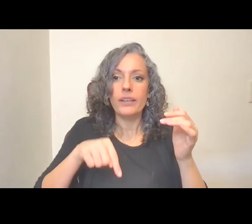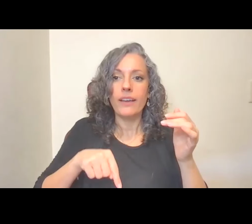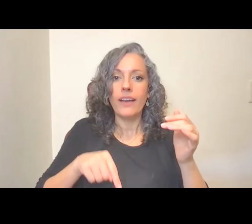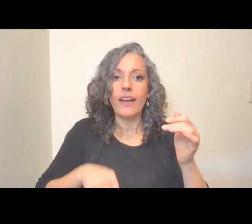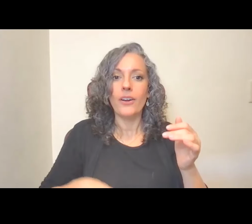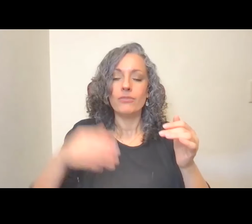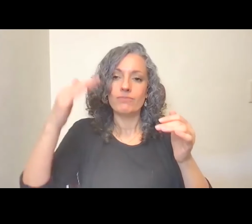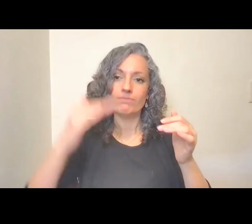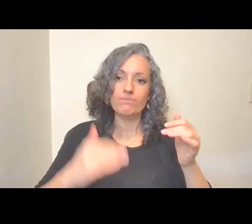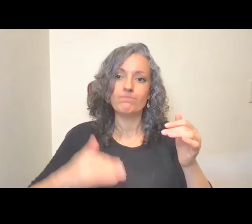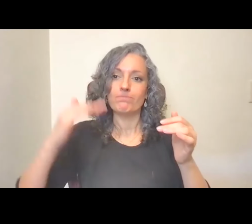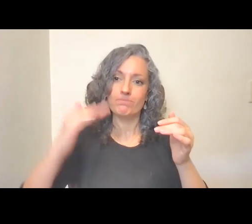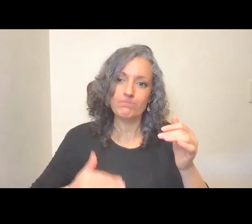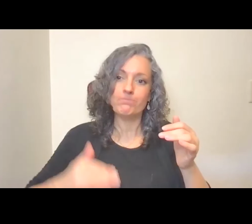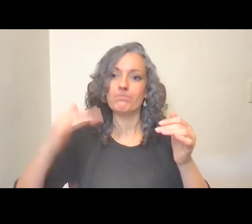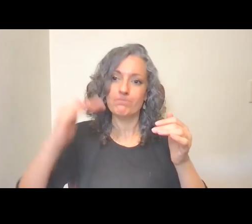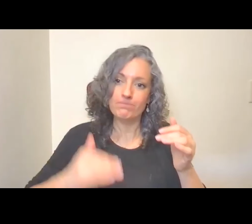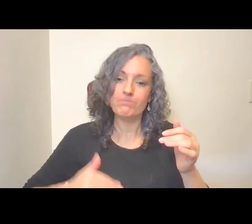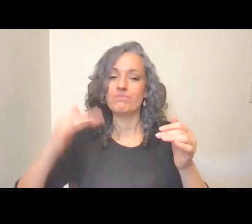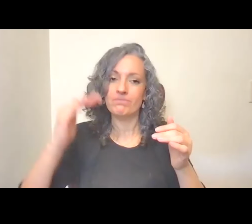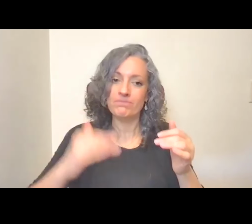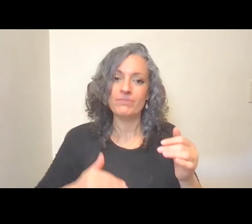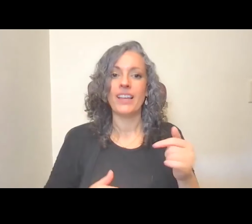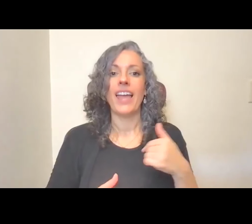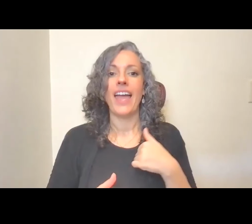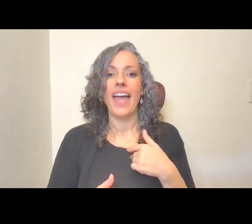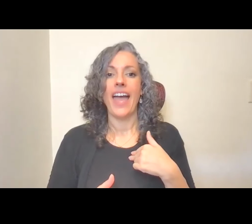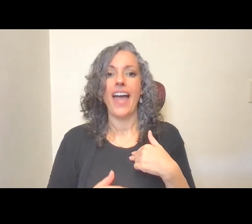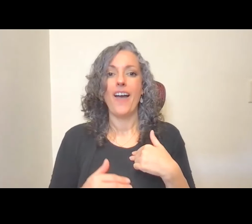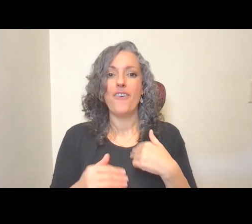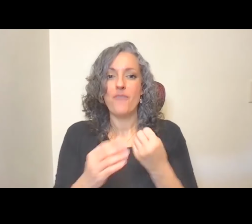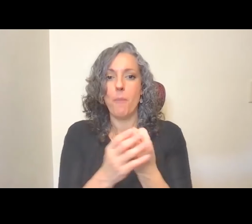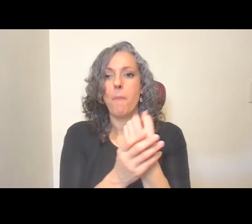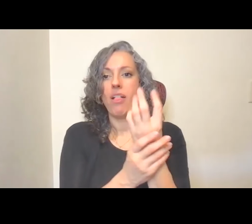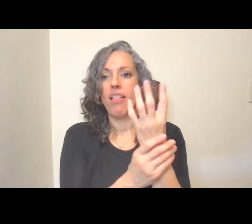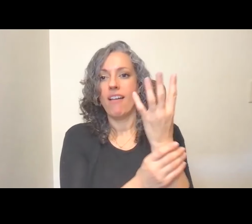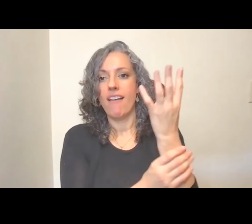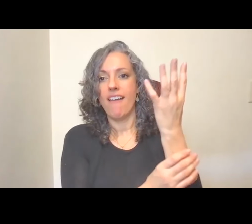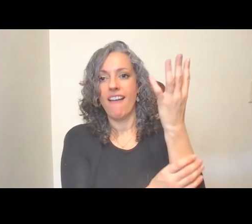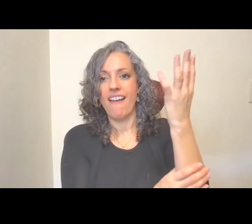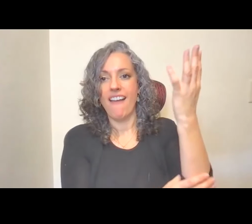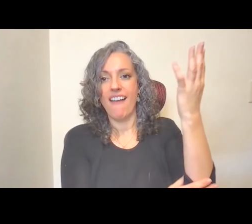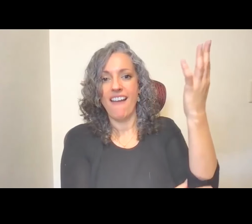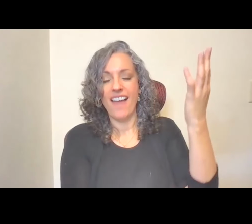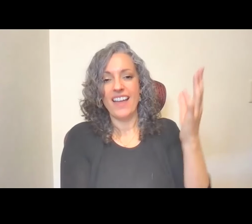I'm scrolling down and I have plants growing up which could be triggering for some people because